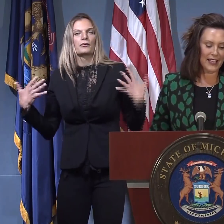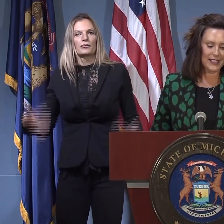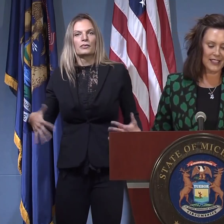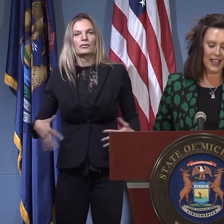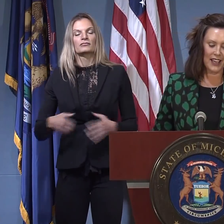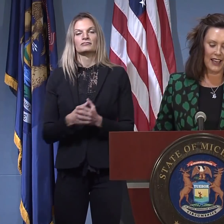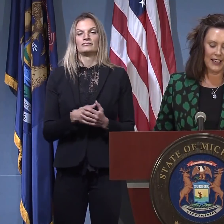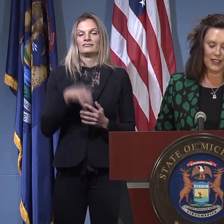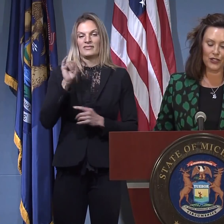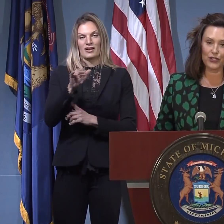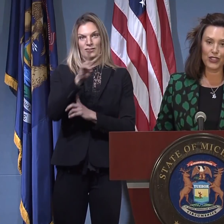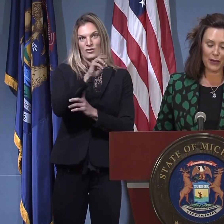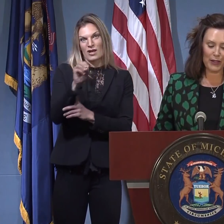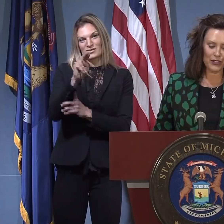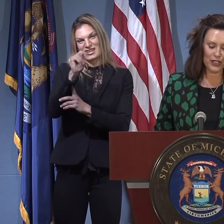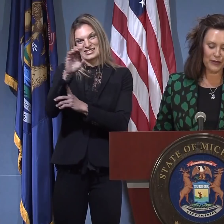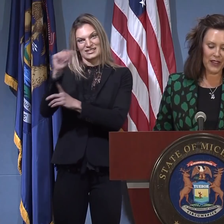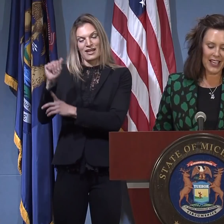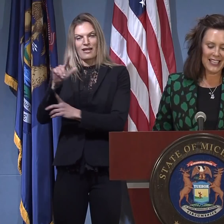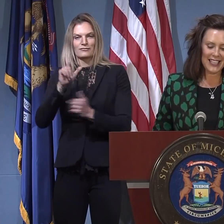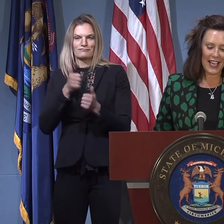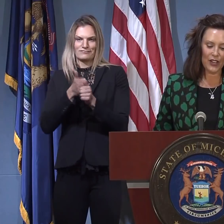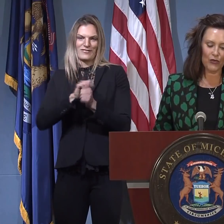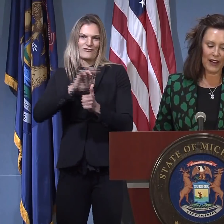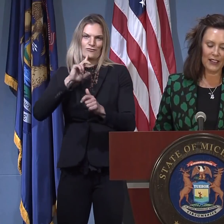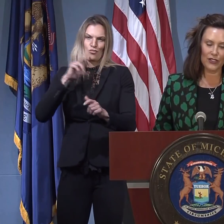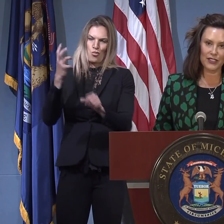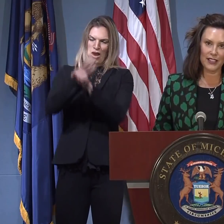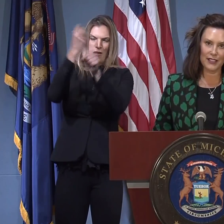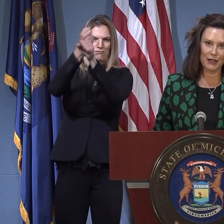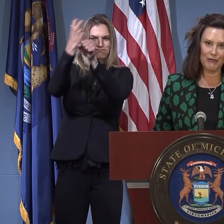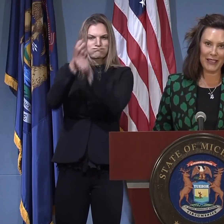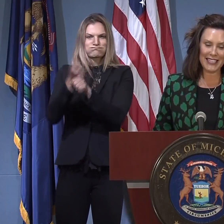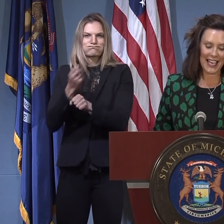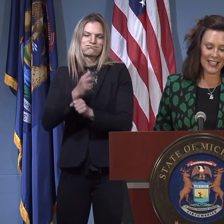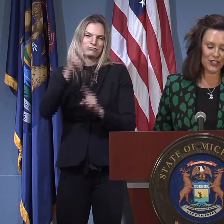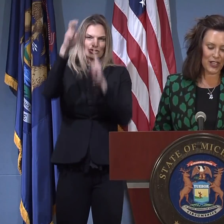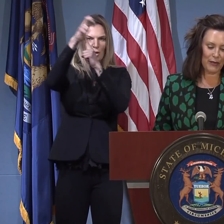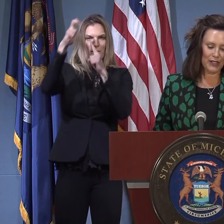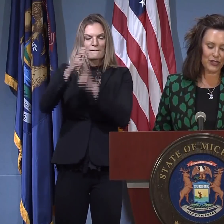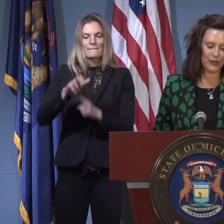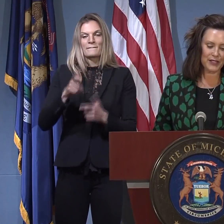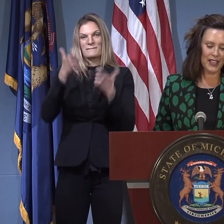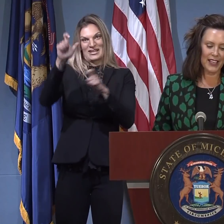MICHIGAN STATE UNIVERSITY. TOM COACH TOM IZZO HAS COMPILED